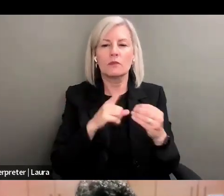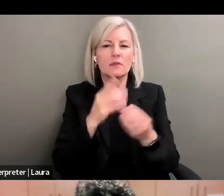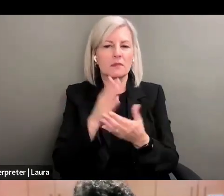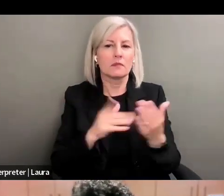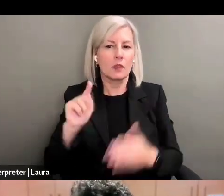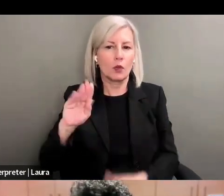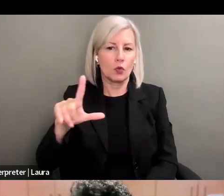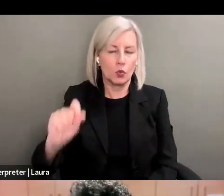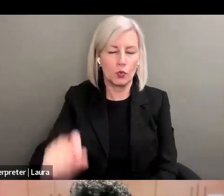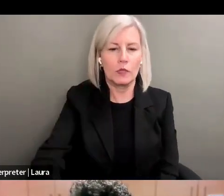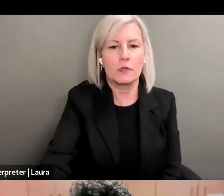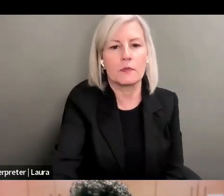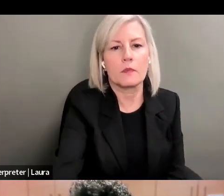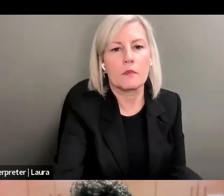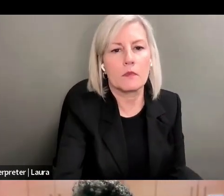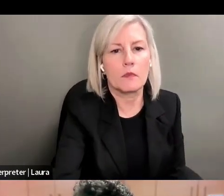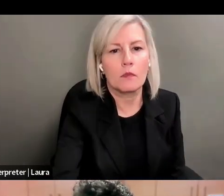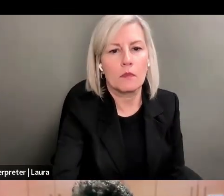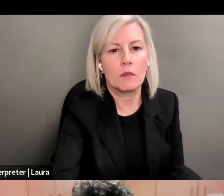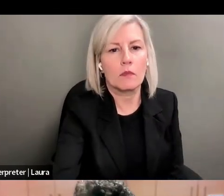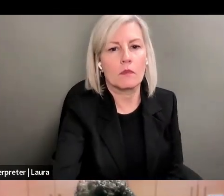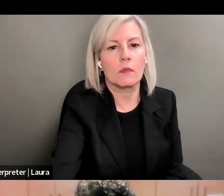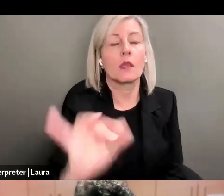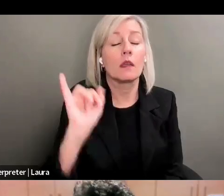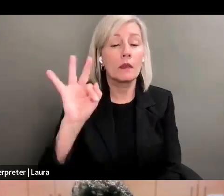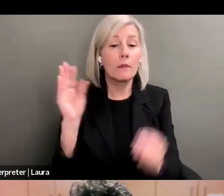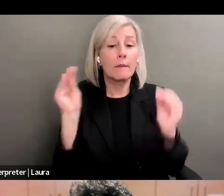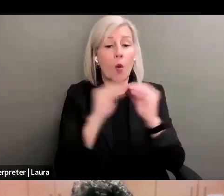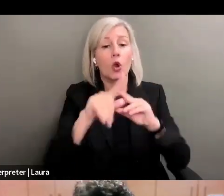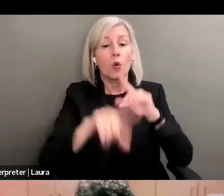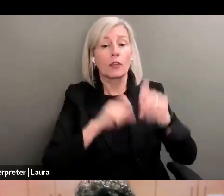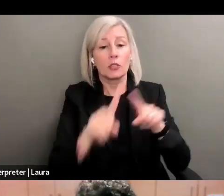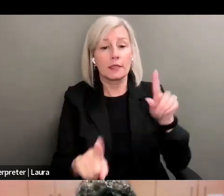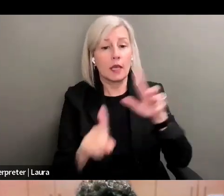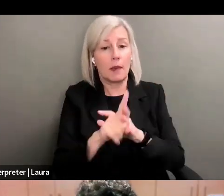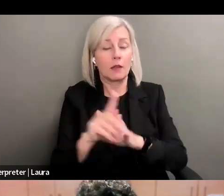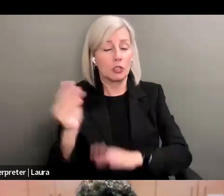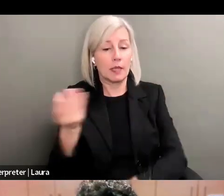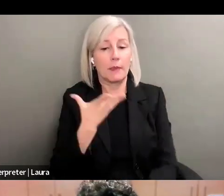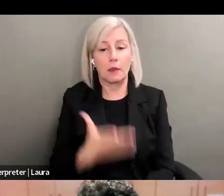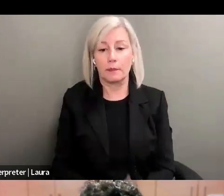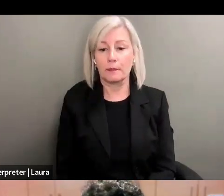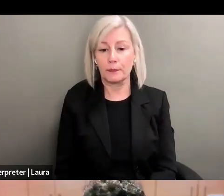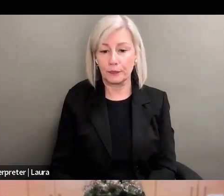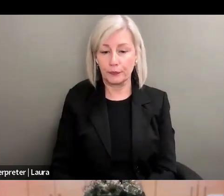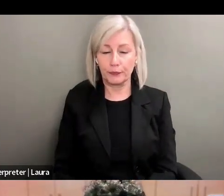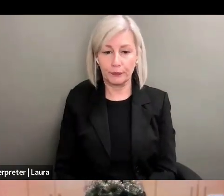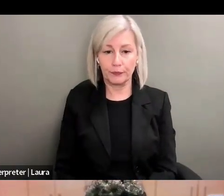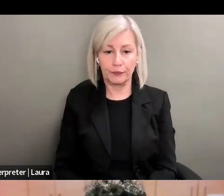But if more questions come up, then please feel free to chime in in the chat.